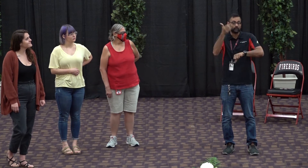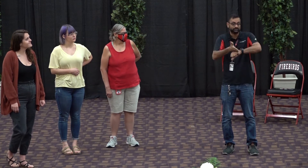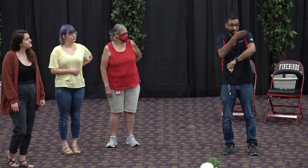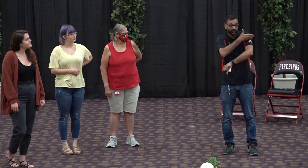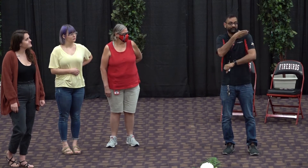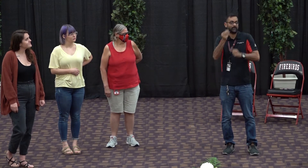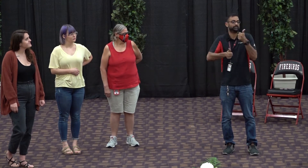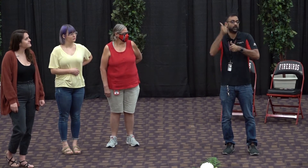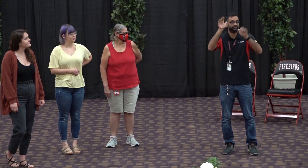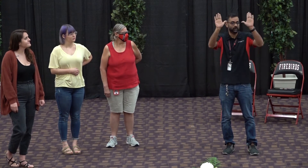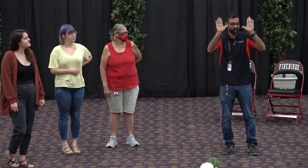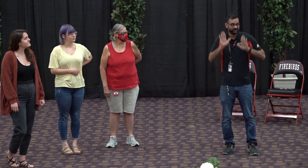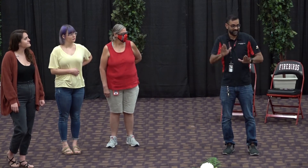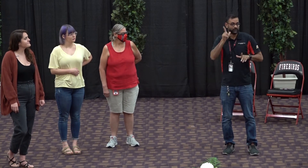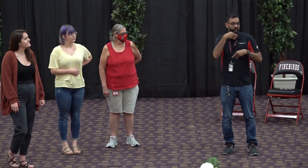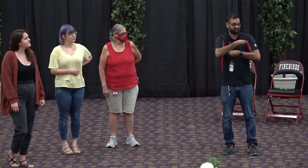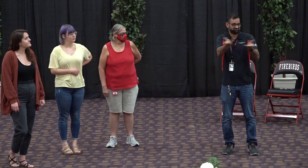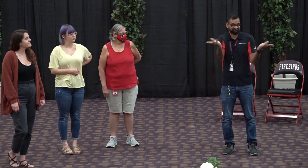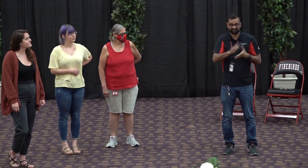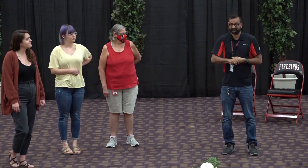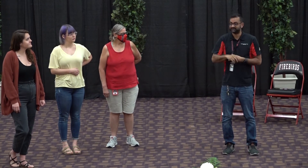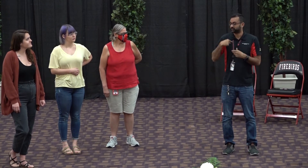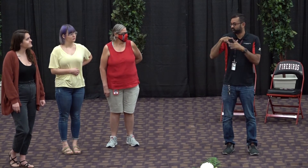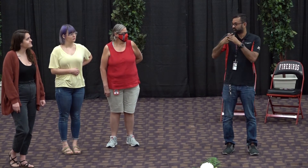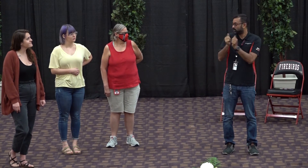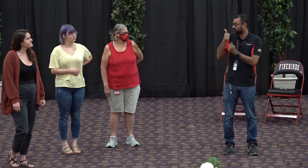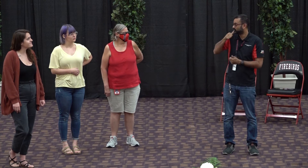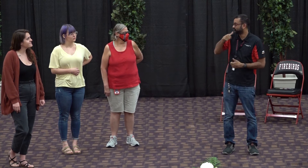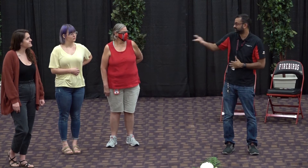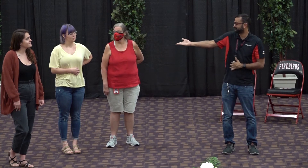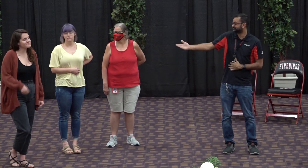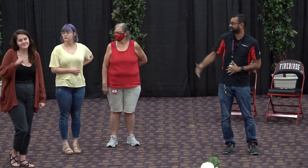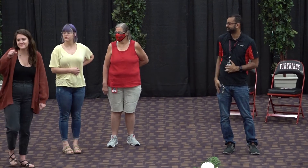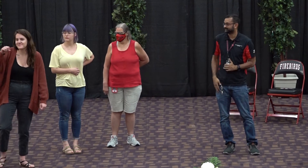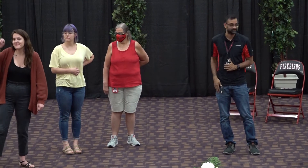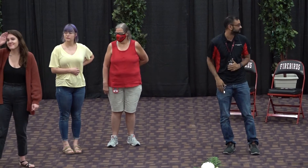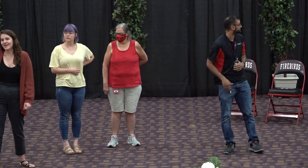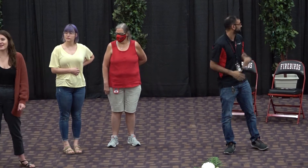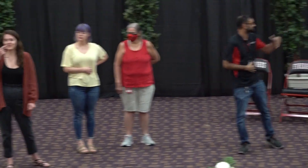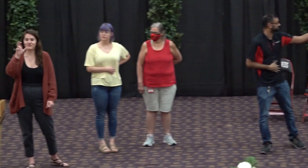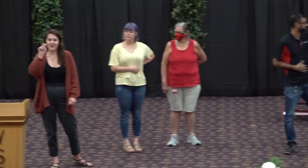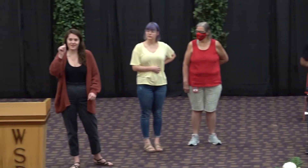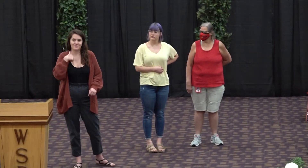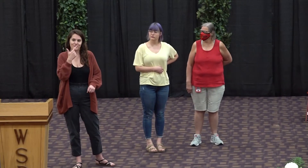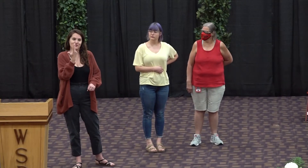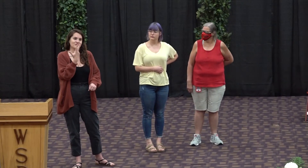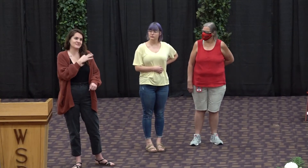I'd like to celebrate and recognized the Most Improved and Most Outstanding. So if you want to start, Greta, with the girls.